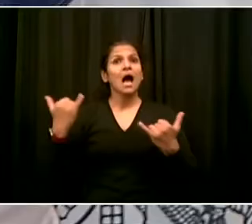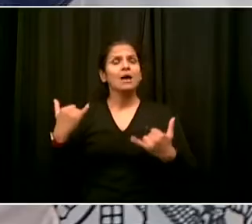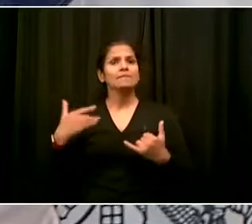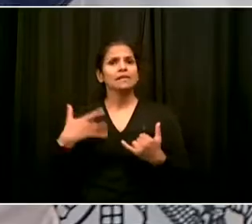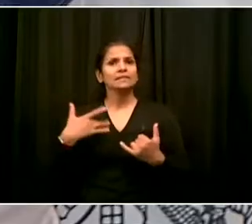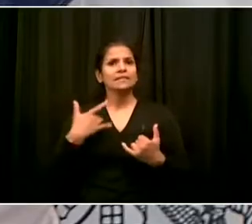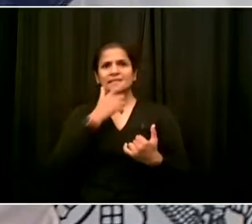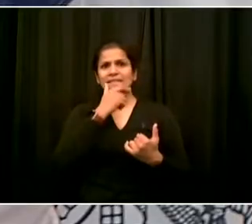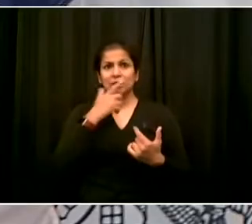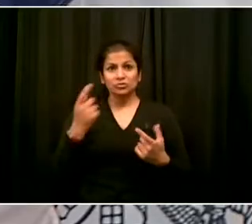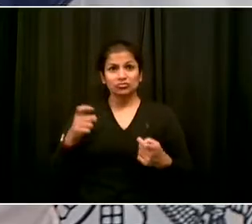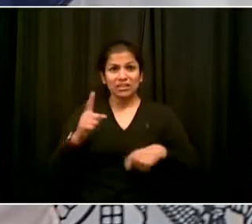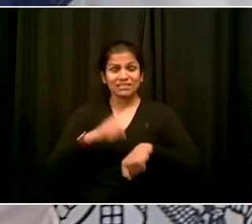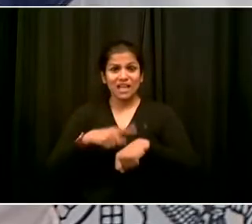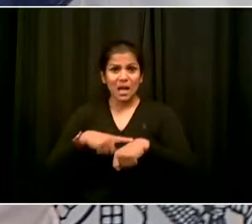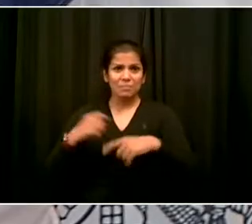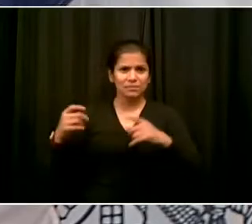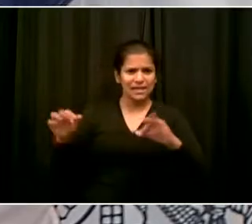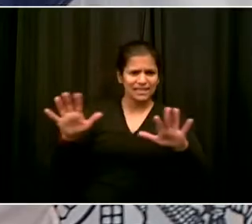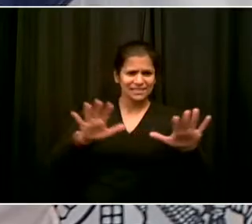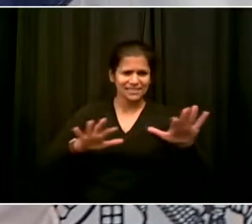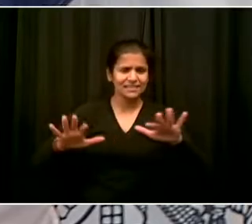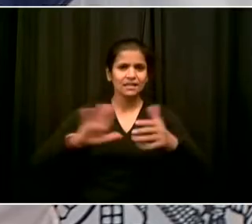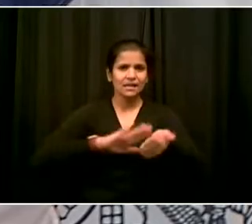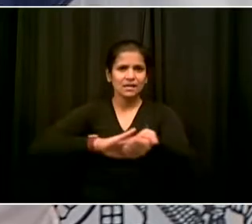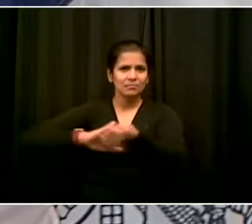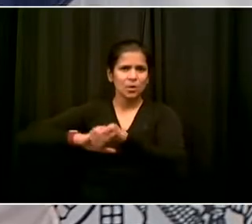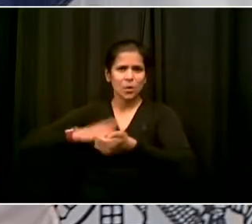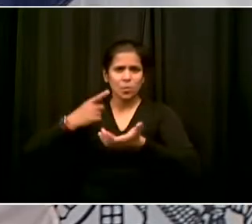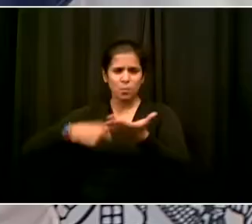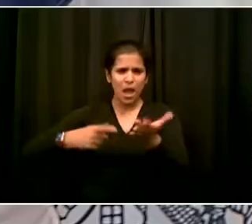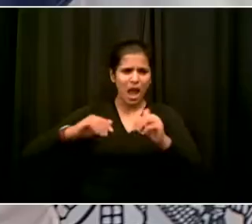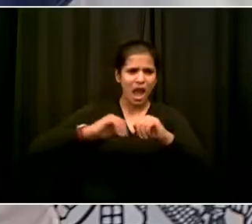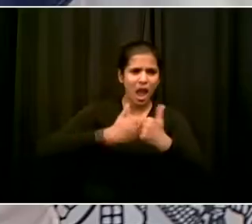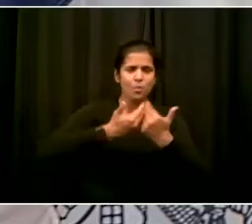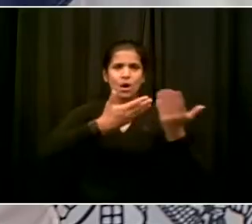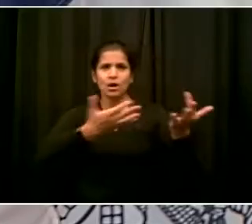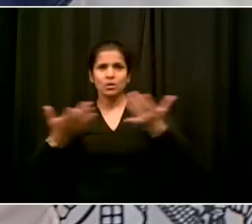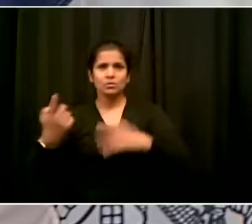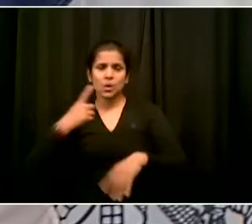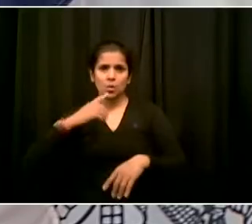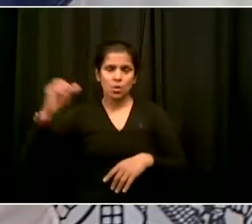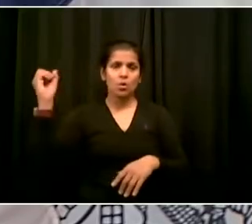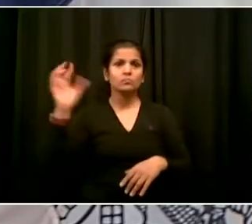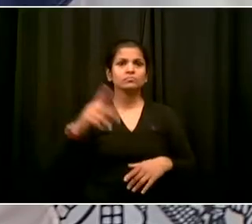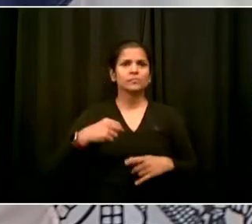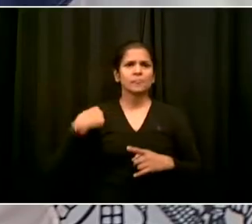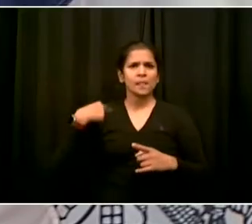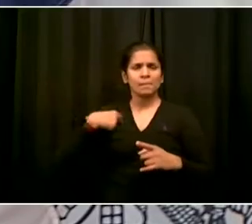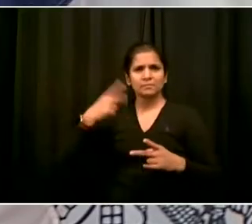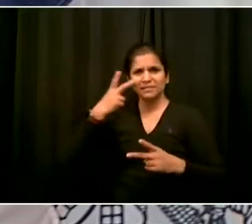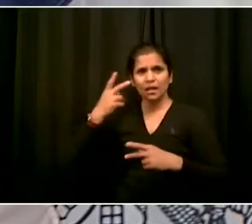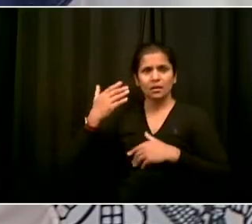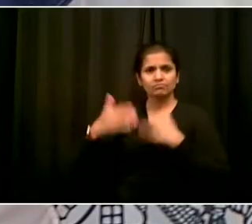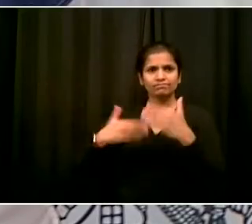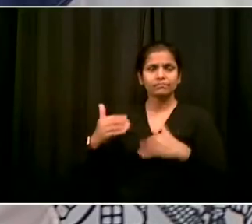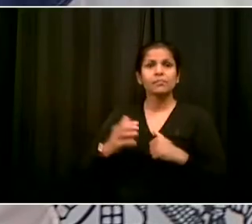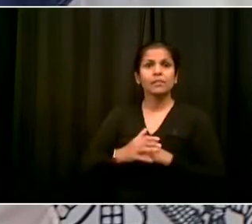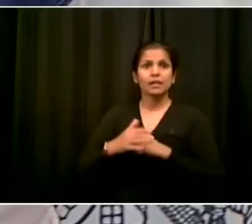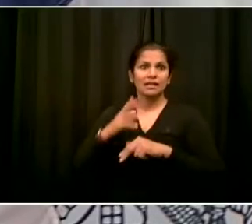WHAT WE ARE NOW SEEING MORE THTN WE'VE SEEN IN A LONG, LONG TIME, UNFORTUNATELY, IS THESE THREE INDICATORS ALL MOVING IN THE